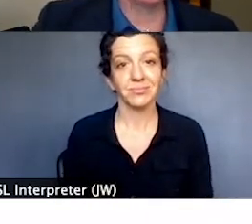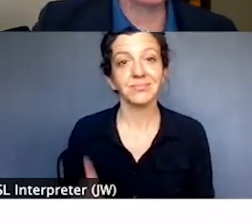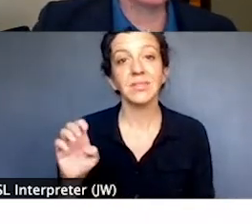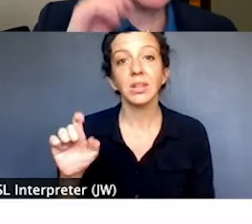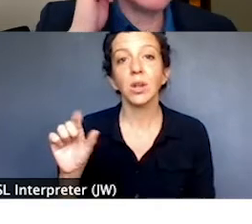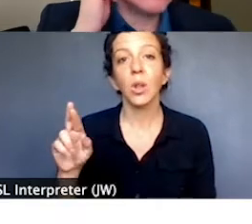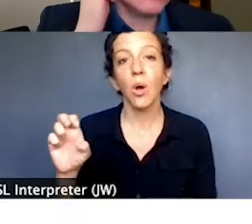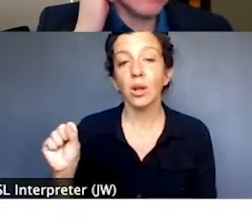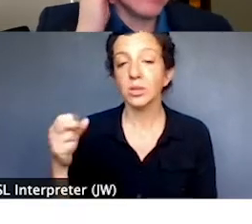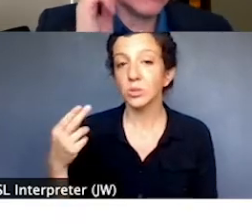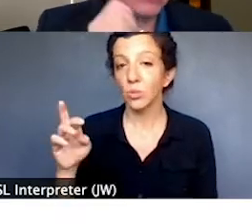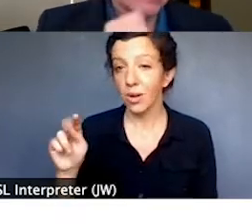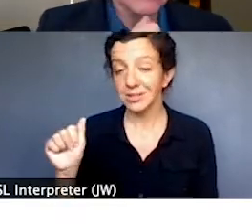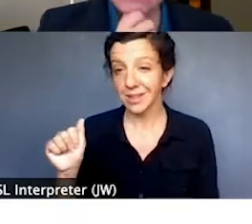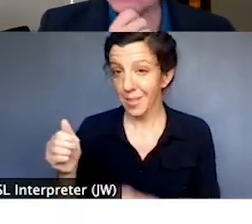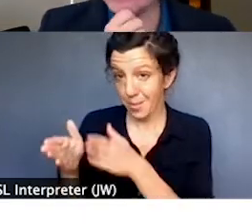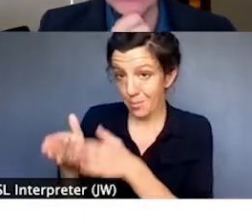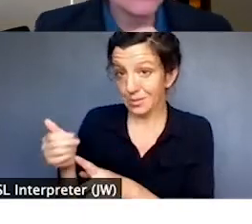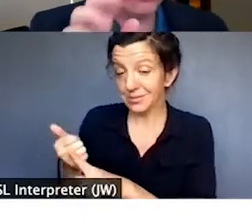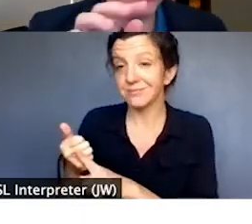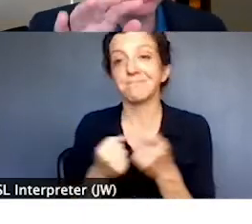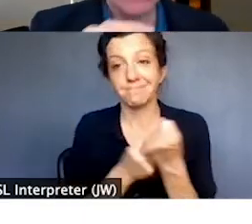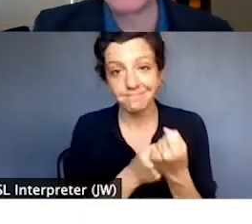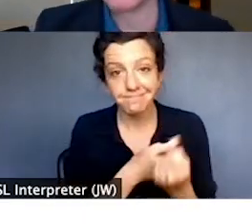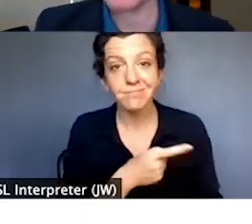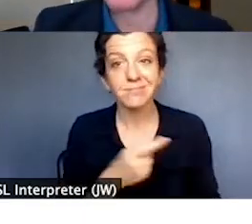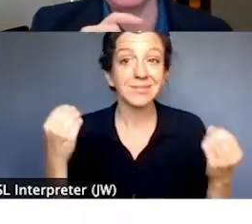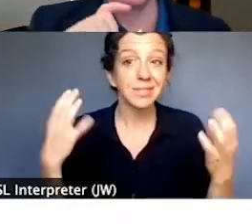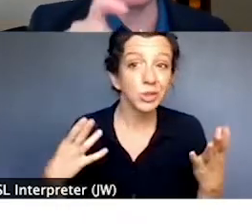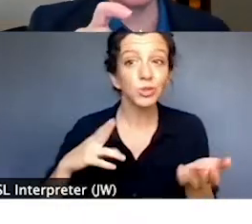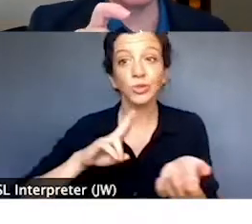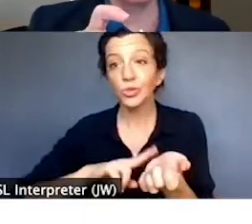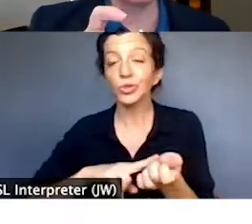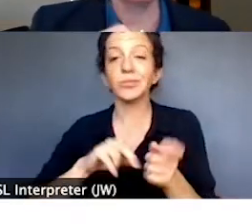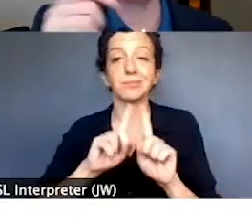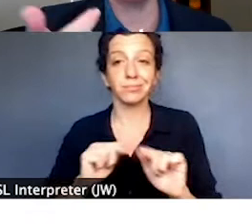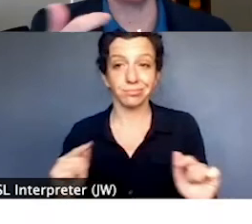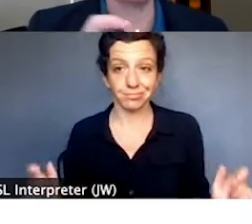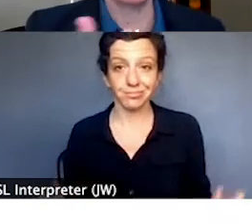An interesting thing about the NAACP thing that you'll see come up a lot, sometimes in a place